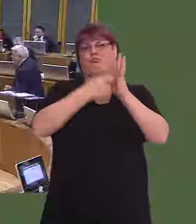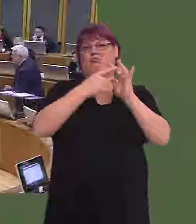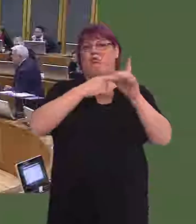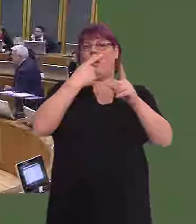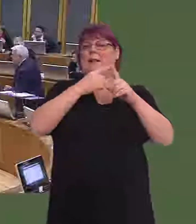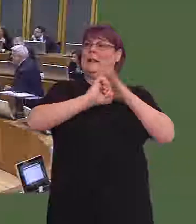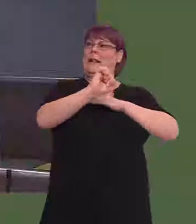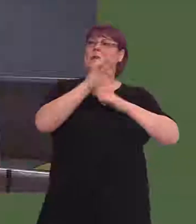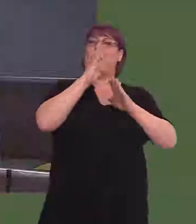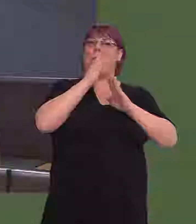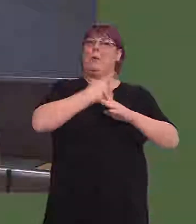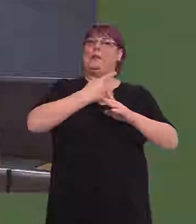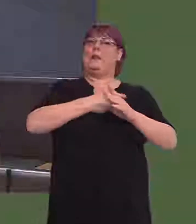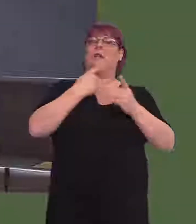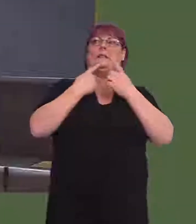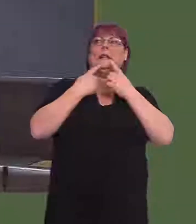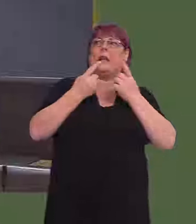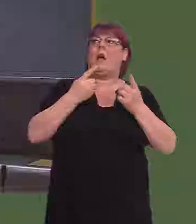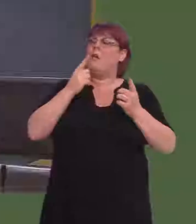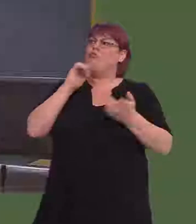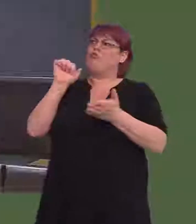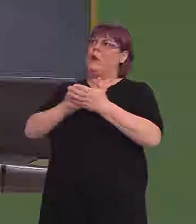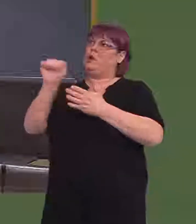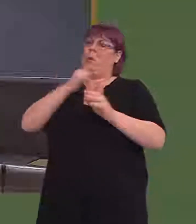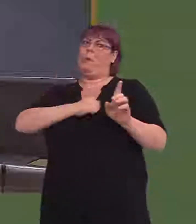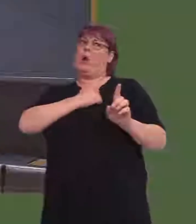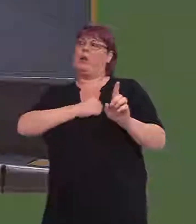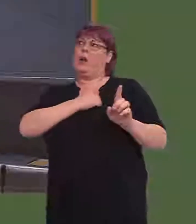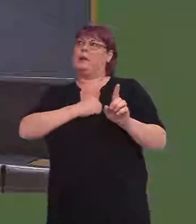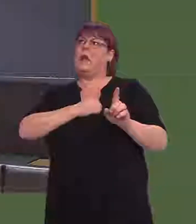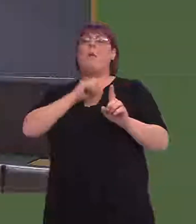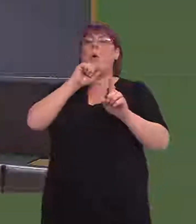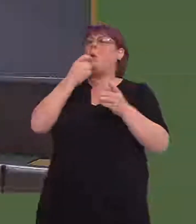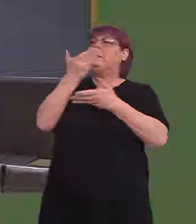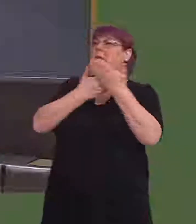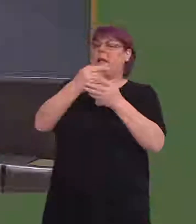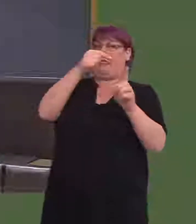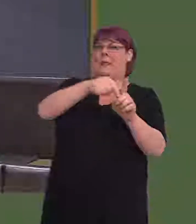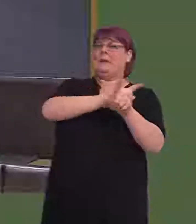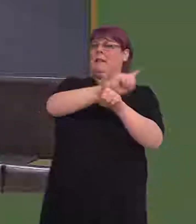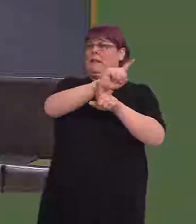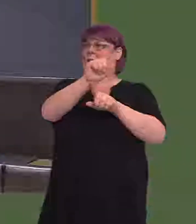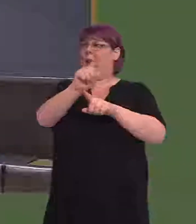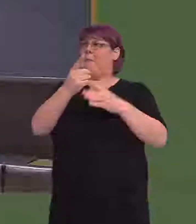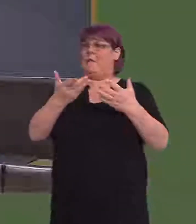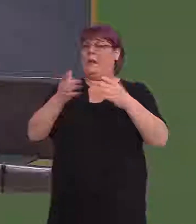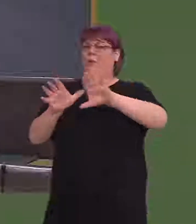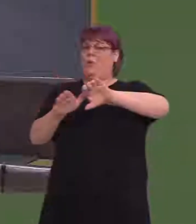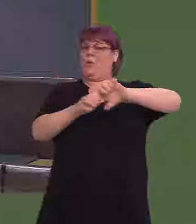We will return to the issue of confidentiality of Members' correspondence at another time, but I'll put that to one side for now.